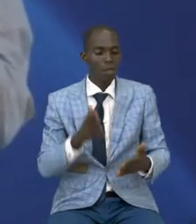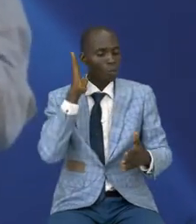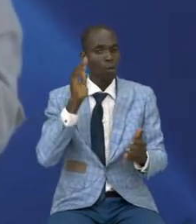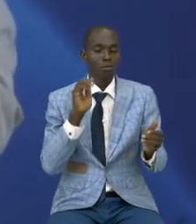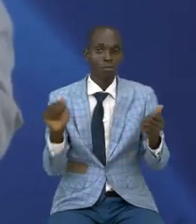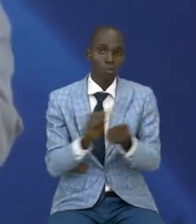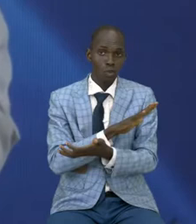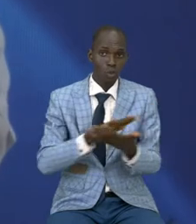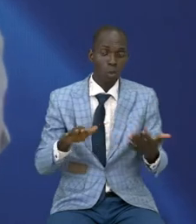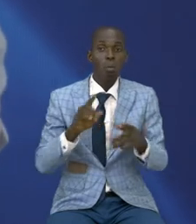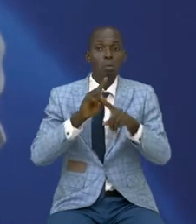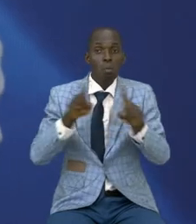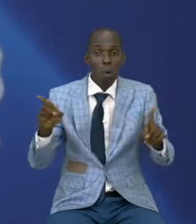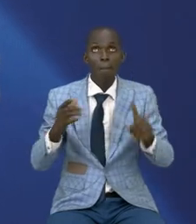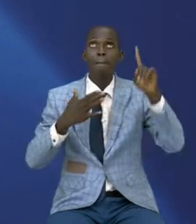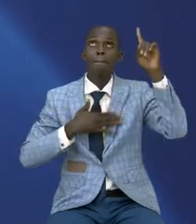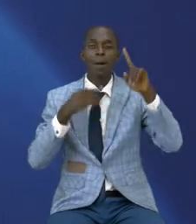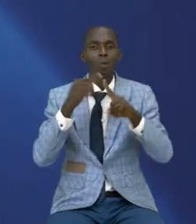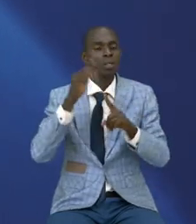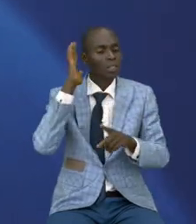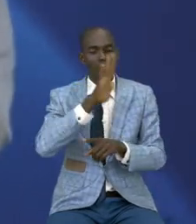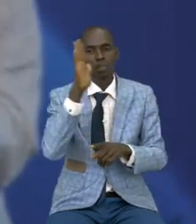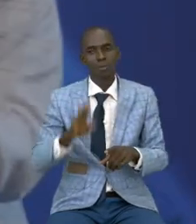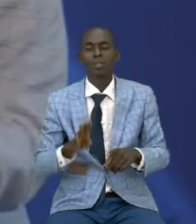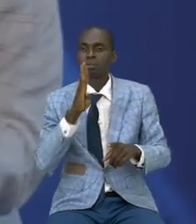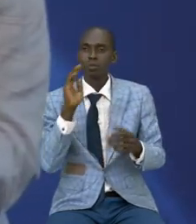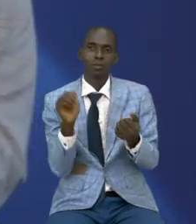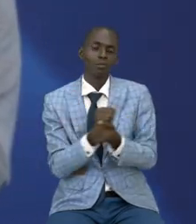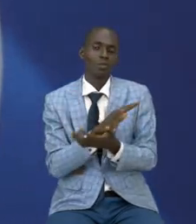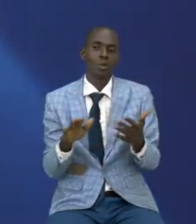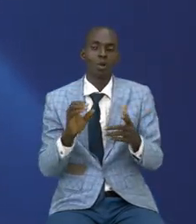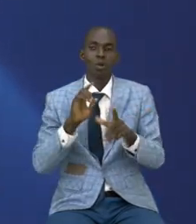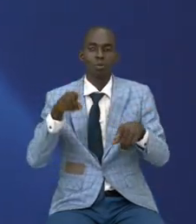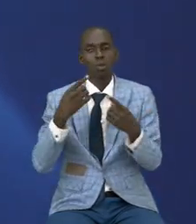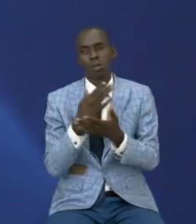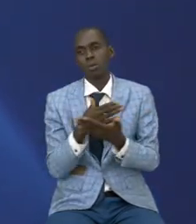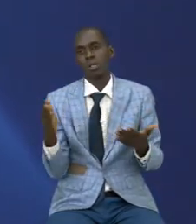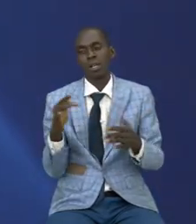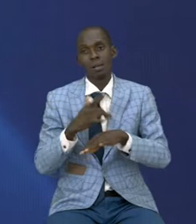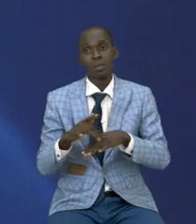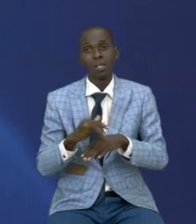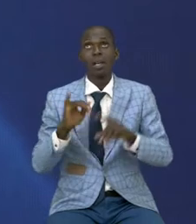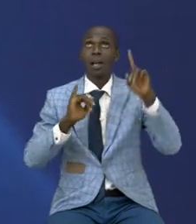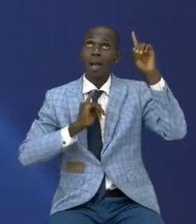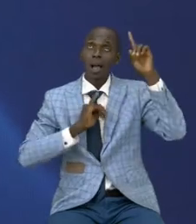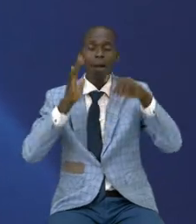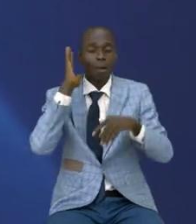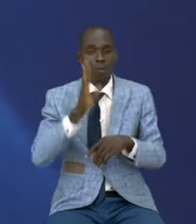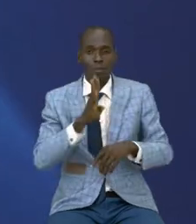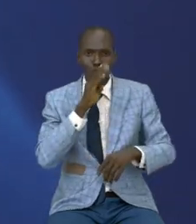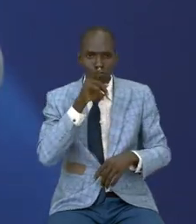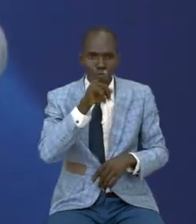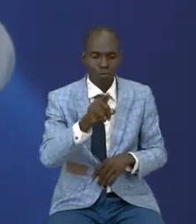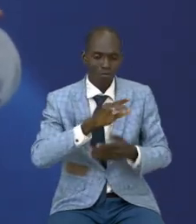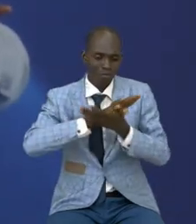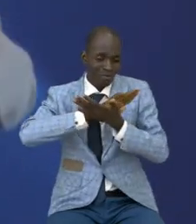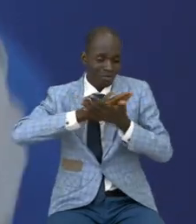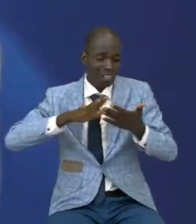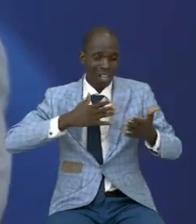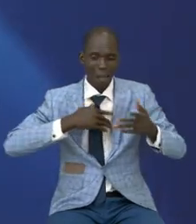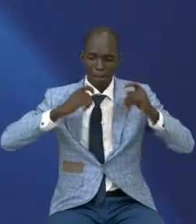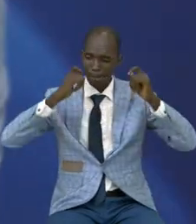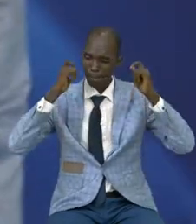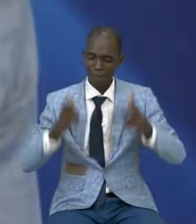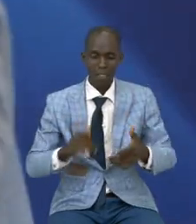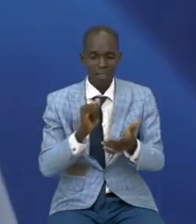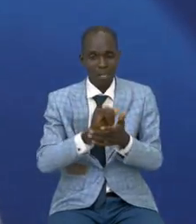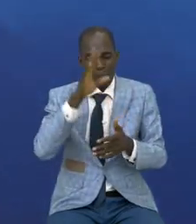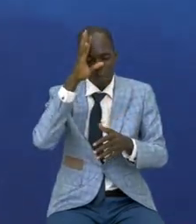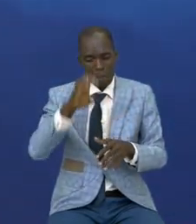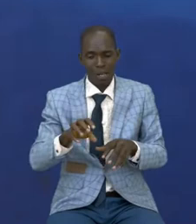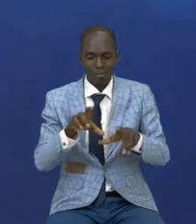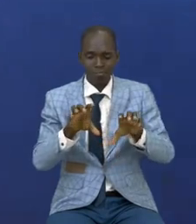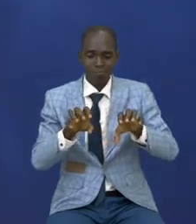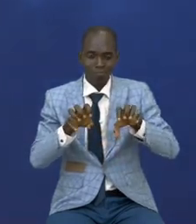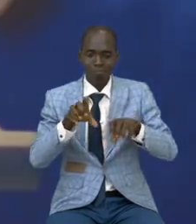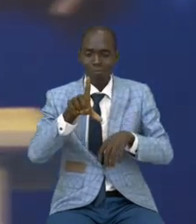my word shall never pass away i will be thou clean and immediately his leprosy was clenched the will